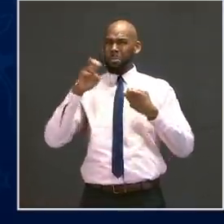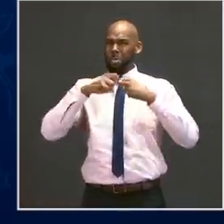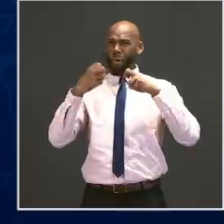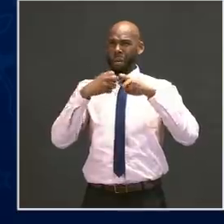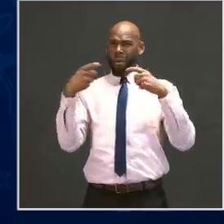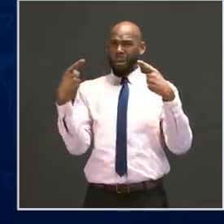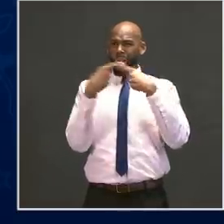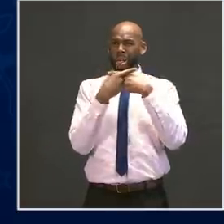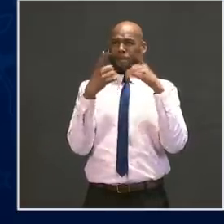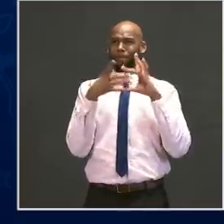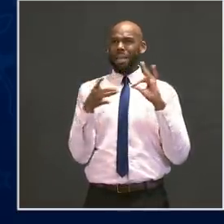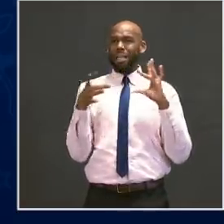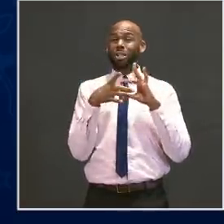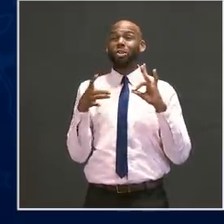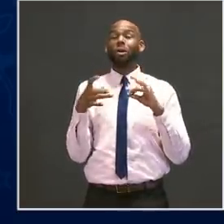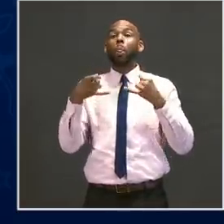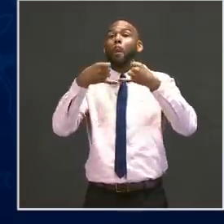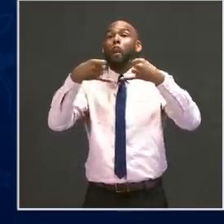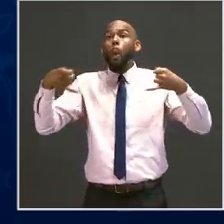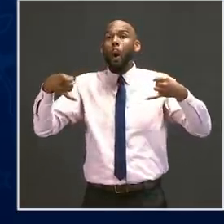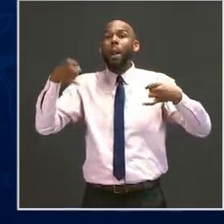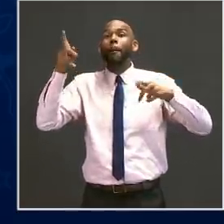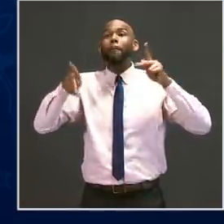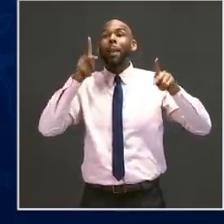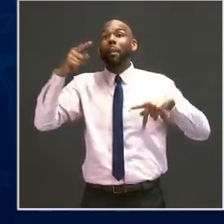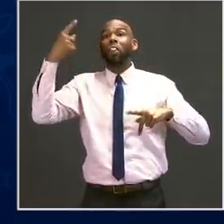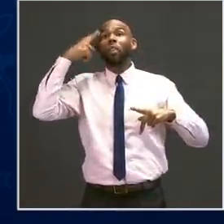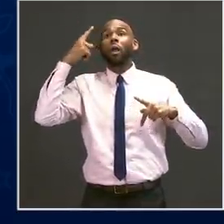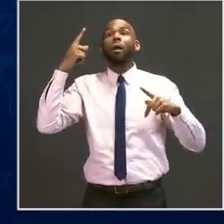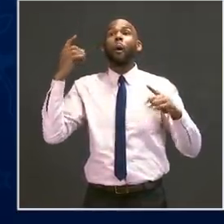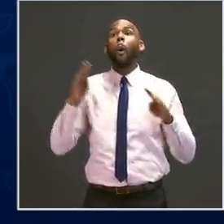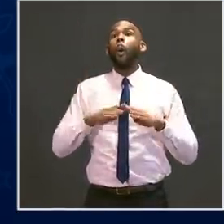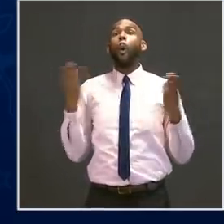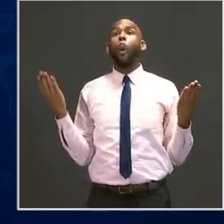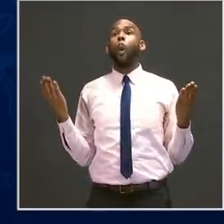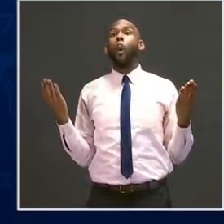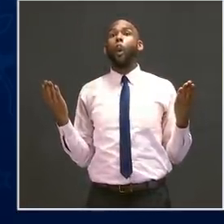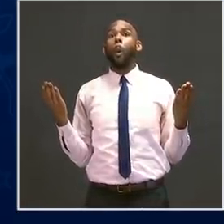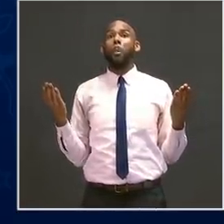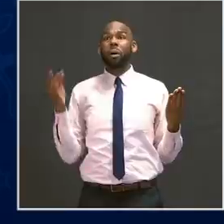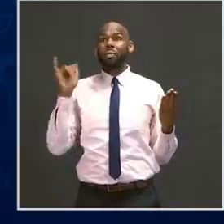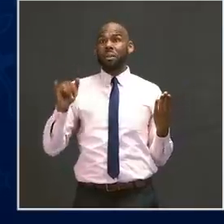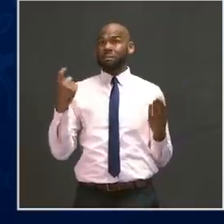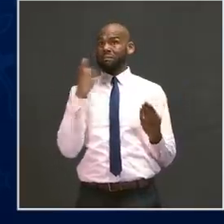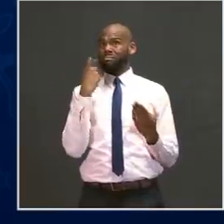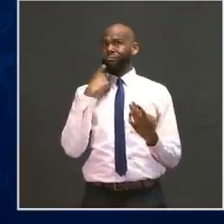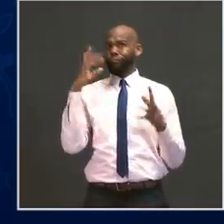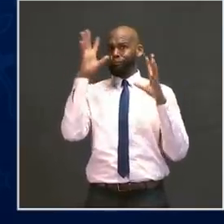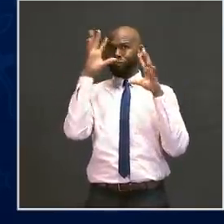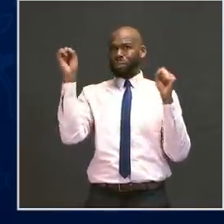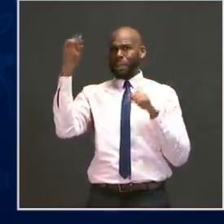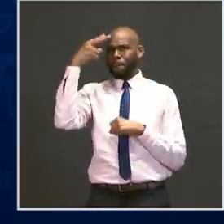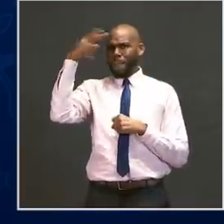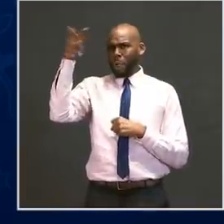with people thinking that the border is open, as stated by the President of Mexico today. So how are you getting that message